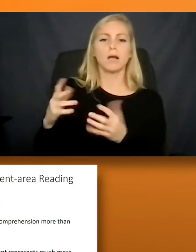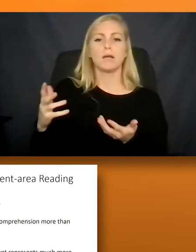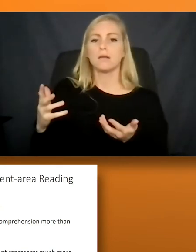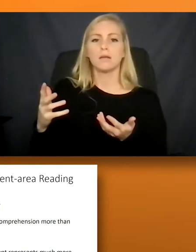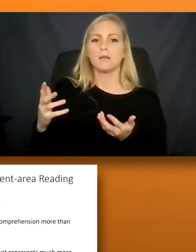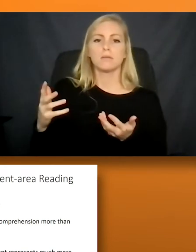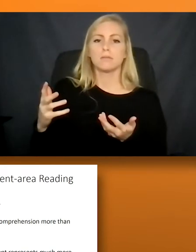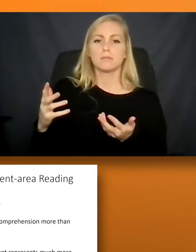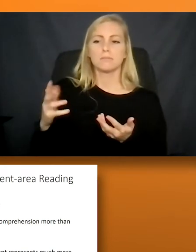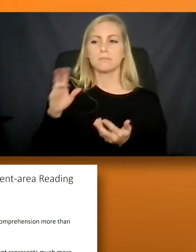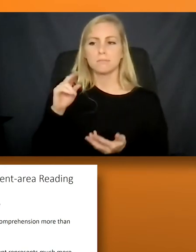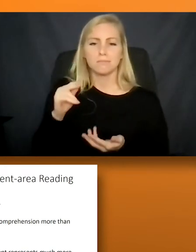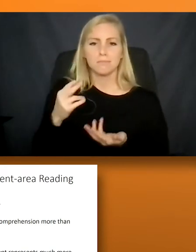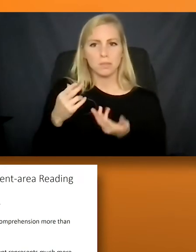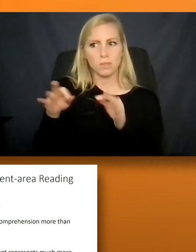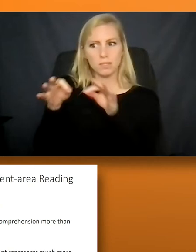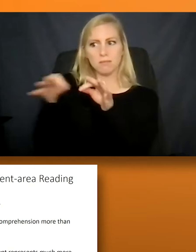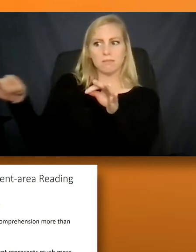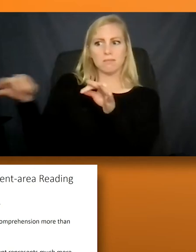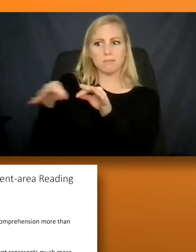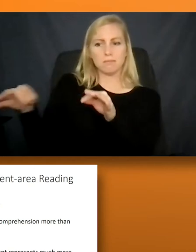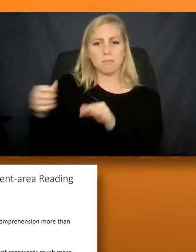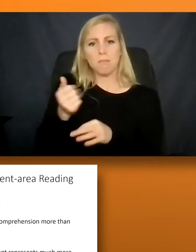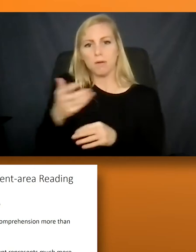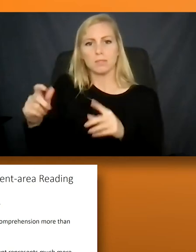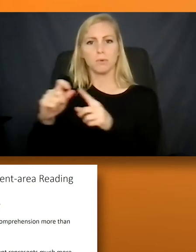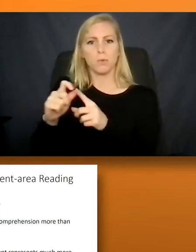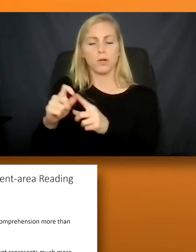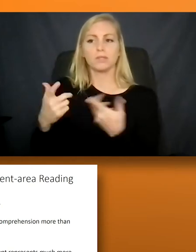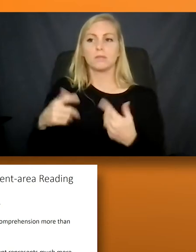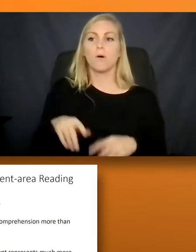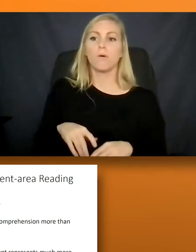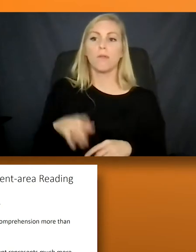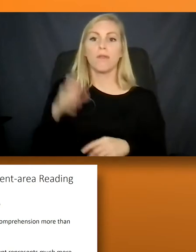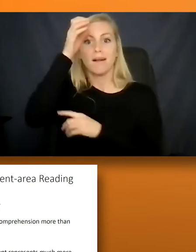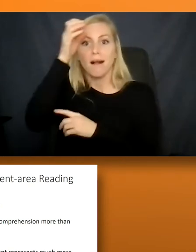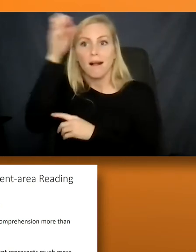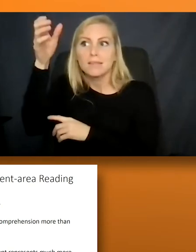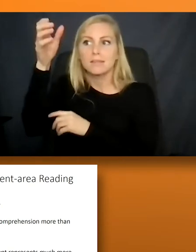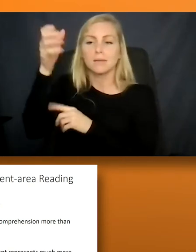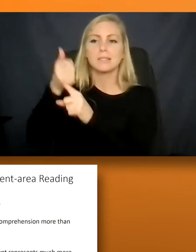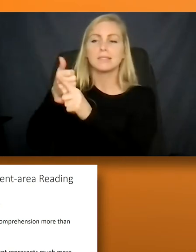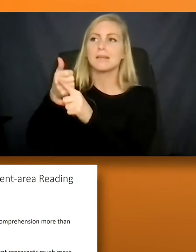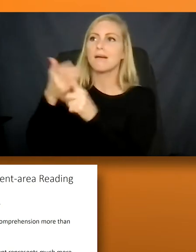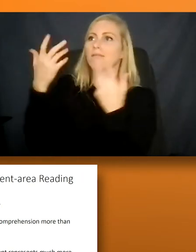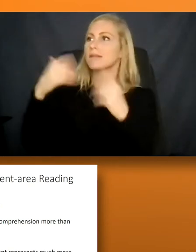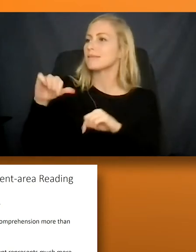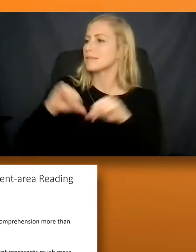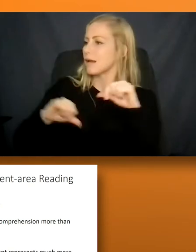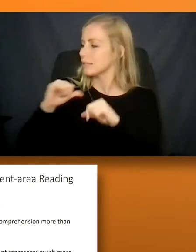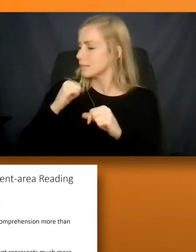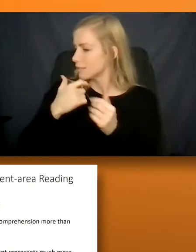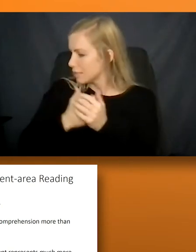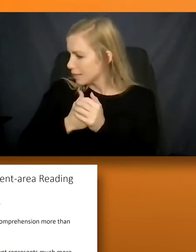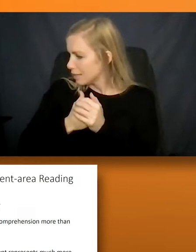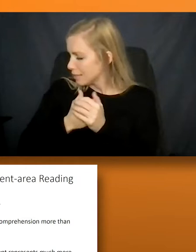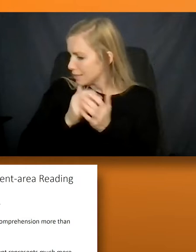because we're really talking about, you know, the concepts within science, you know, talking about-- what have I been working on lately?